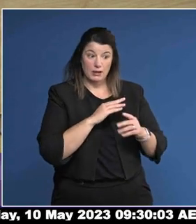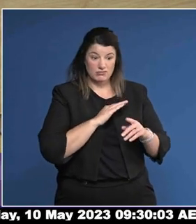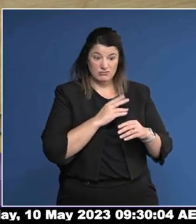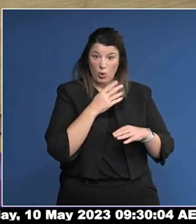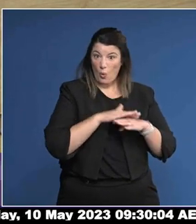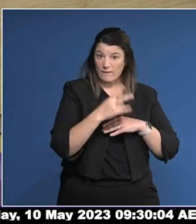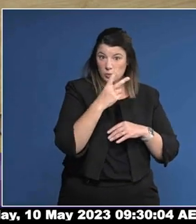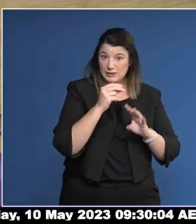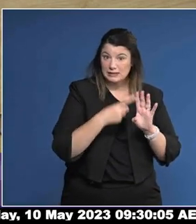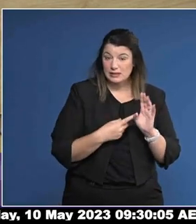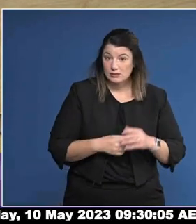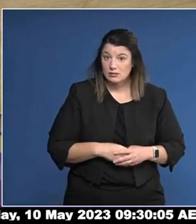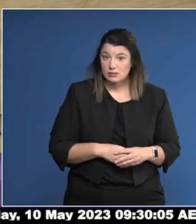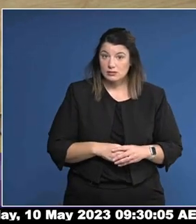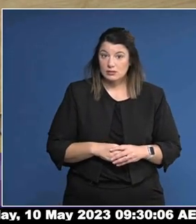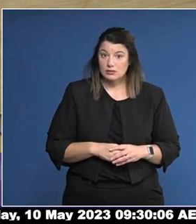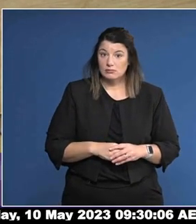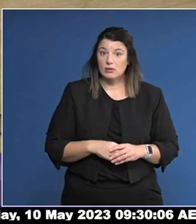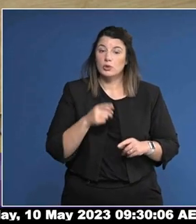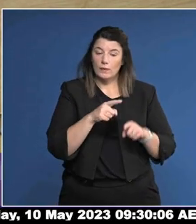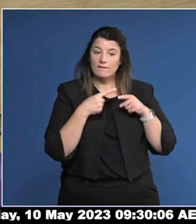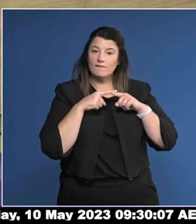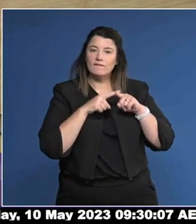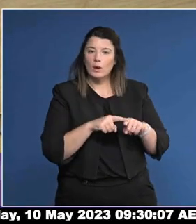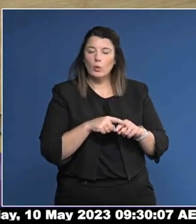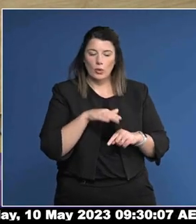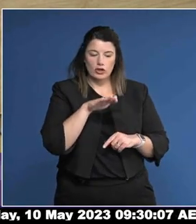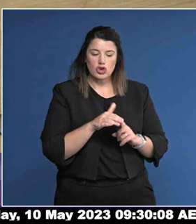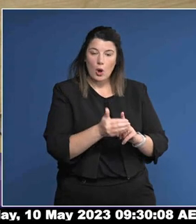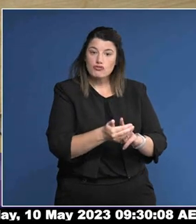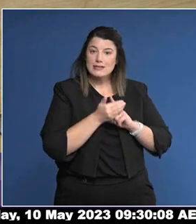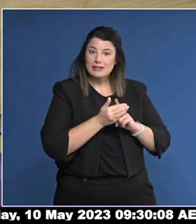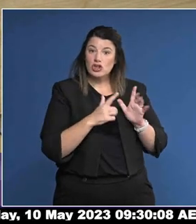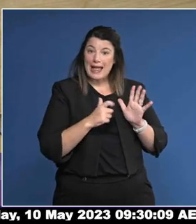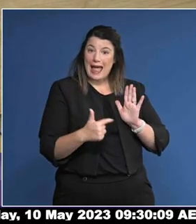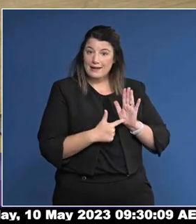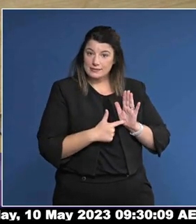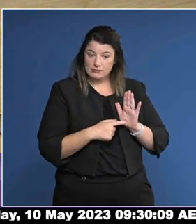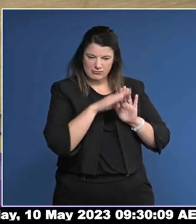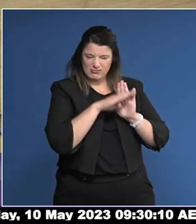department's practice was guided by the Child Protection Act. That's right. MS EASTMAN: So the Child Protection Act sets out the